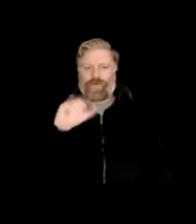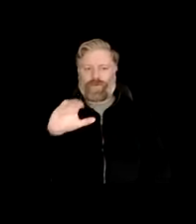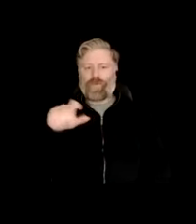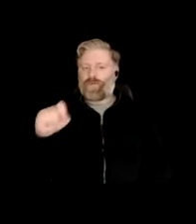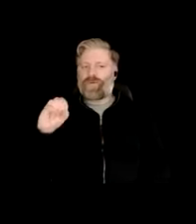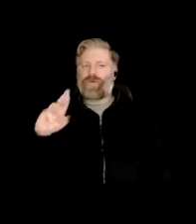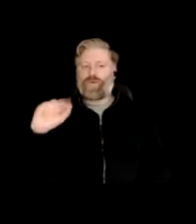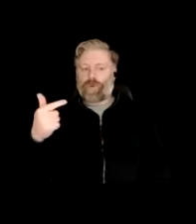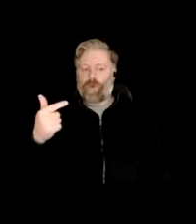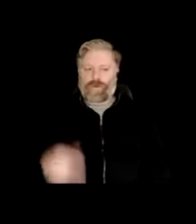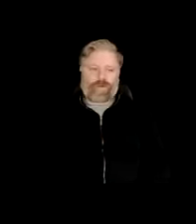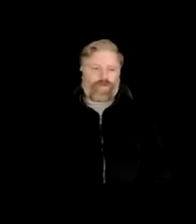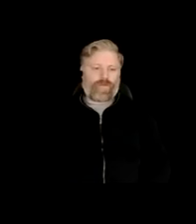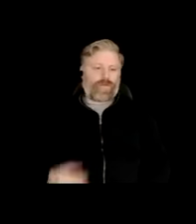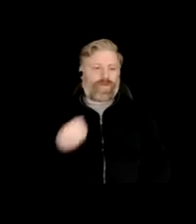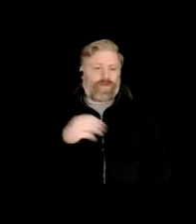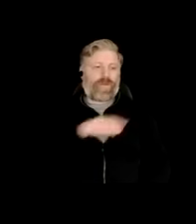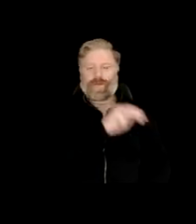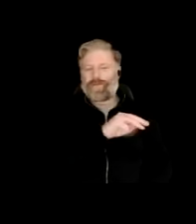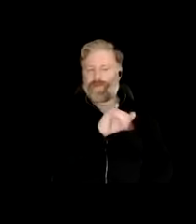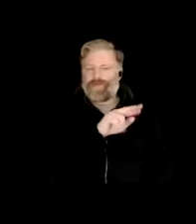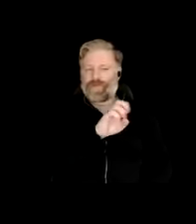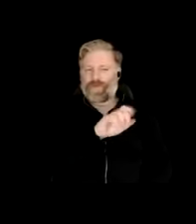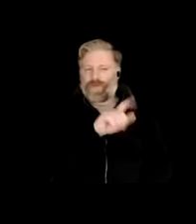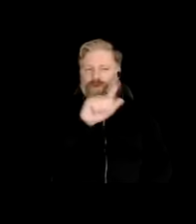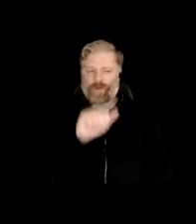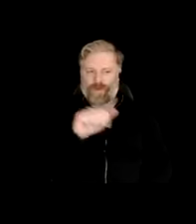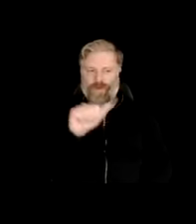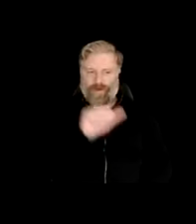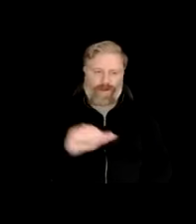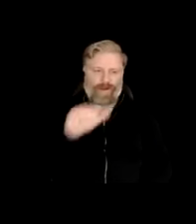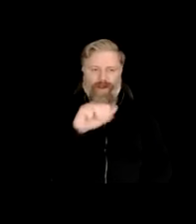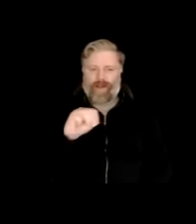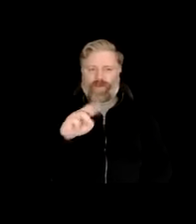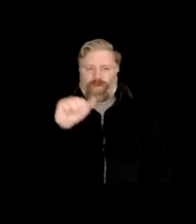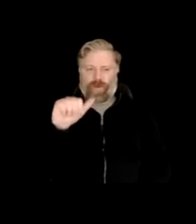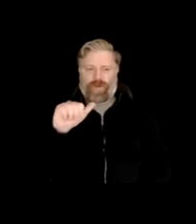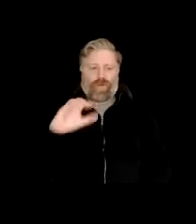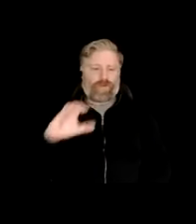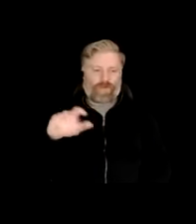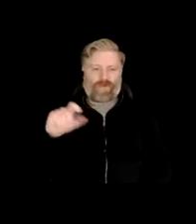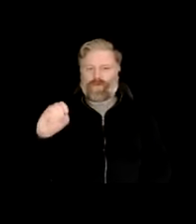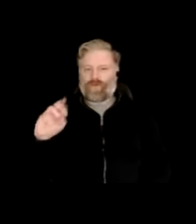or M-I-R-E-L-L-A@M-R-A-C.O-R-G. You can also reach me at my phone number,